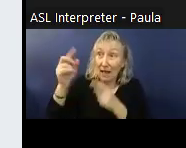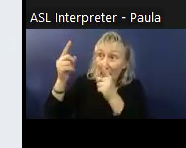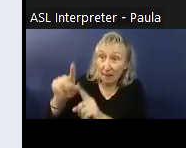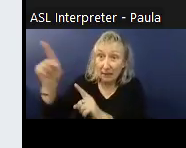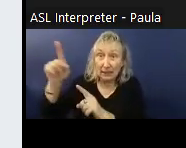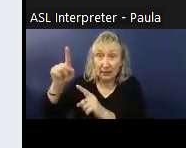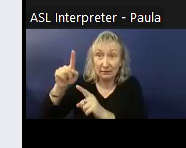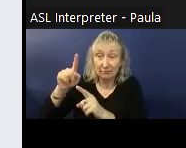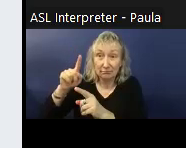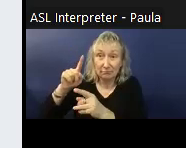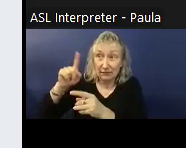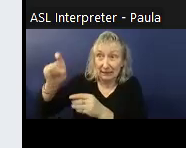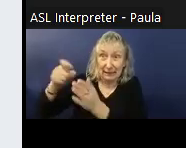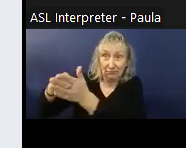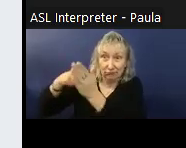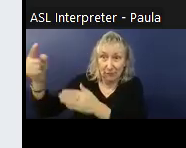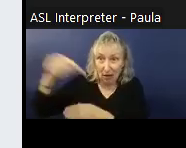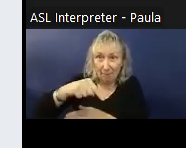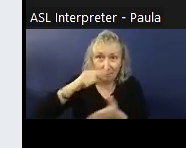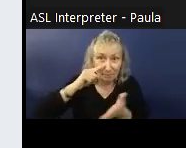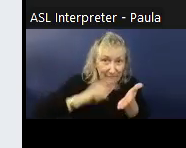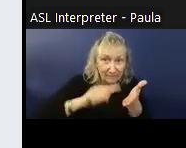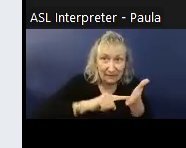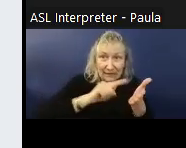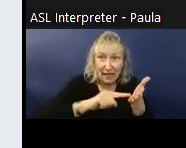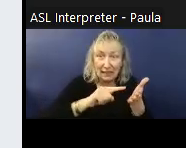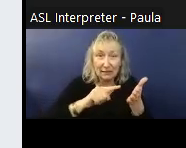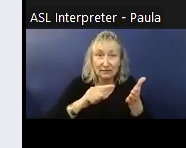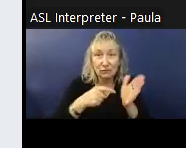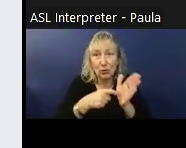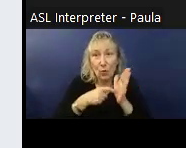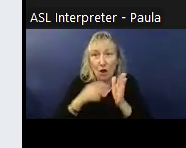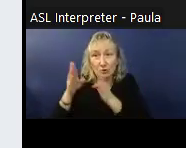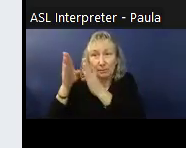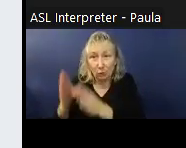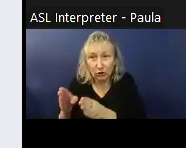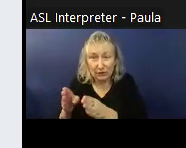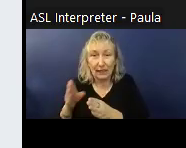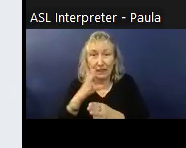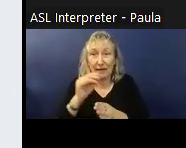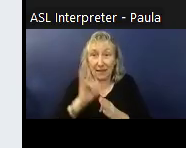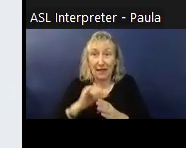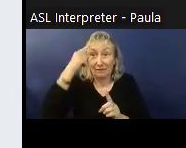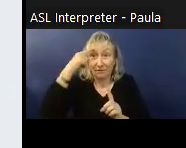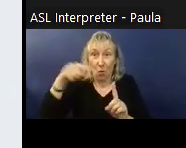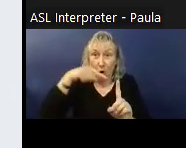the investigation is for that individual and has to reach a conclusion for that